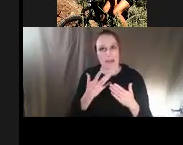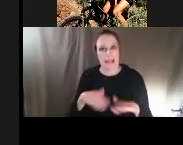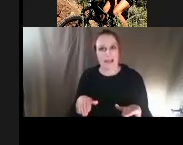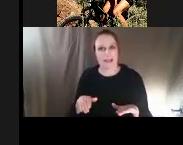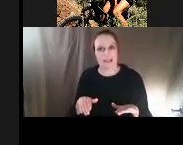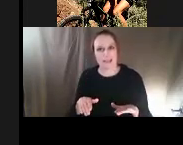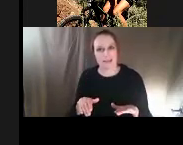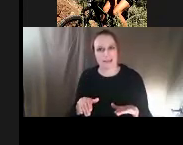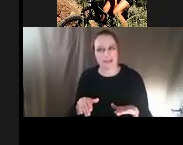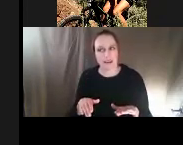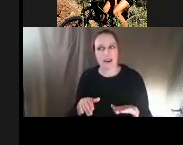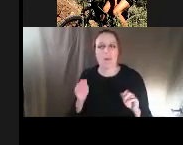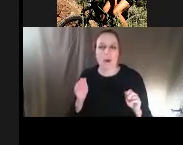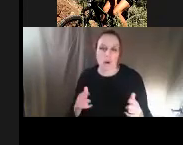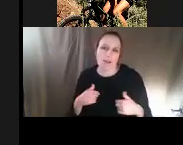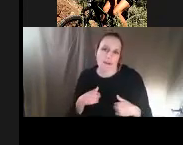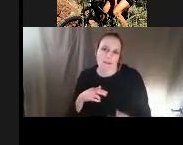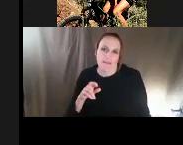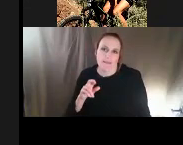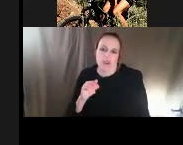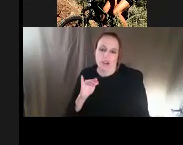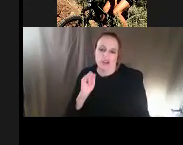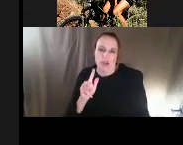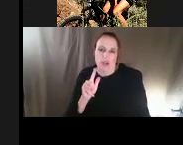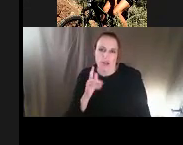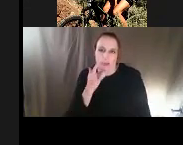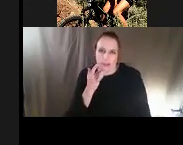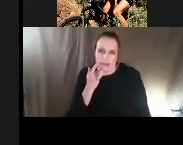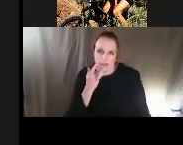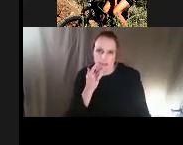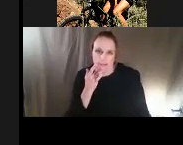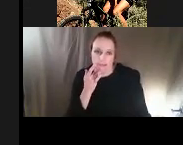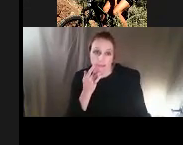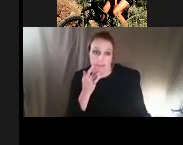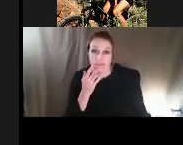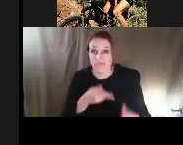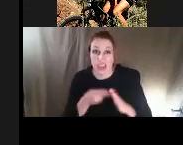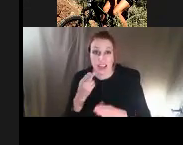racial bias, my two cents is everybody here has a racial bias.